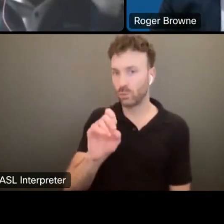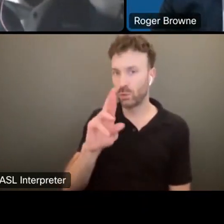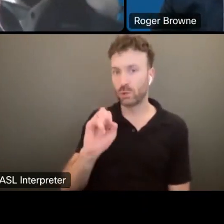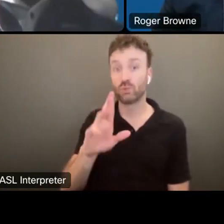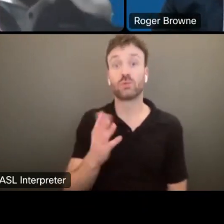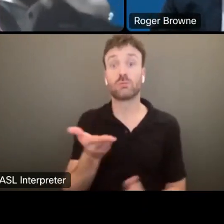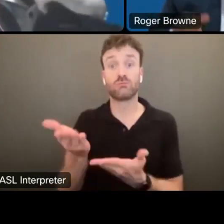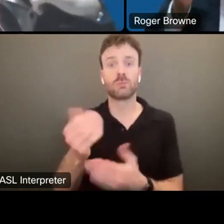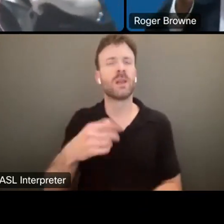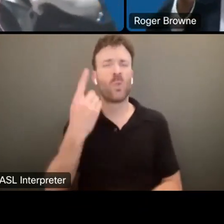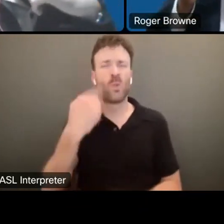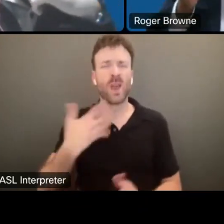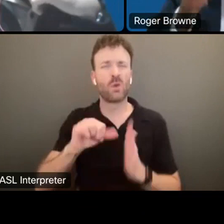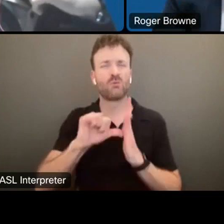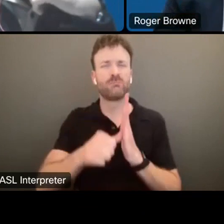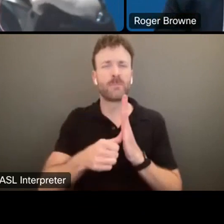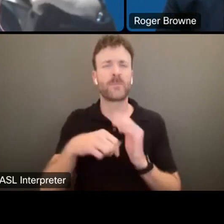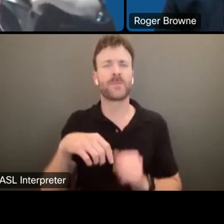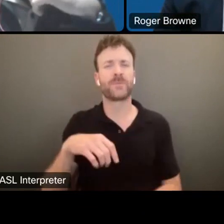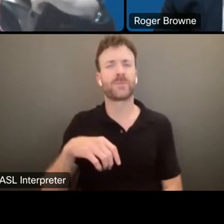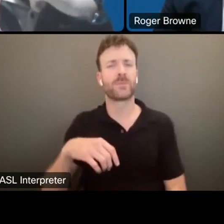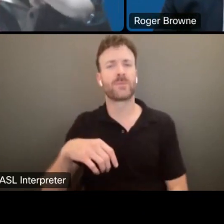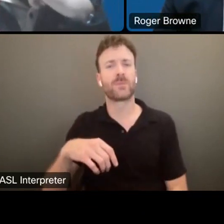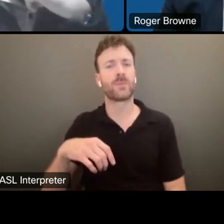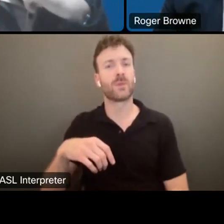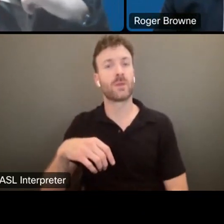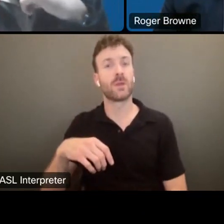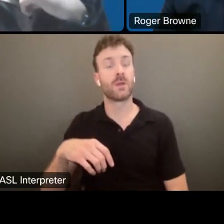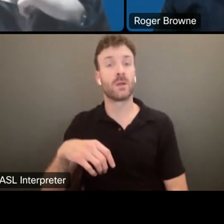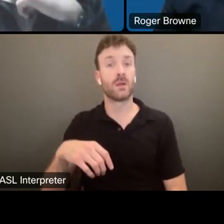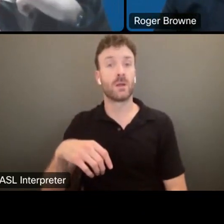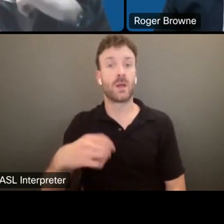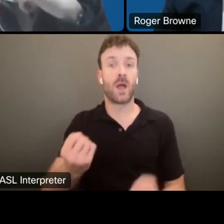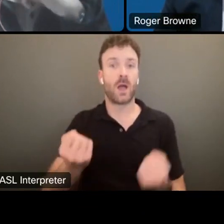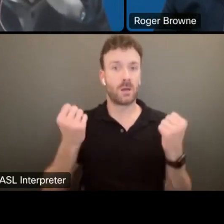want to point out is given the incredible volume of construction on the city streets,